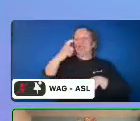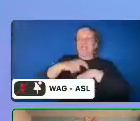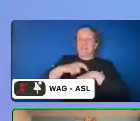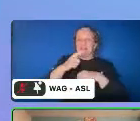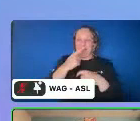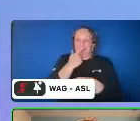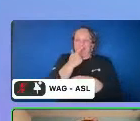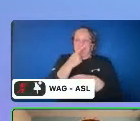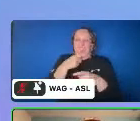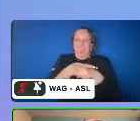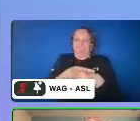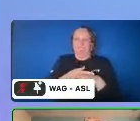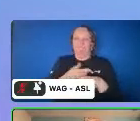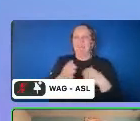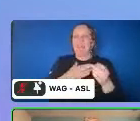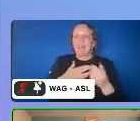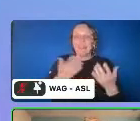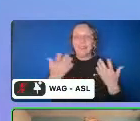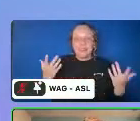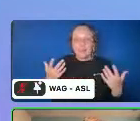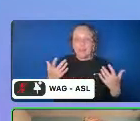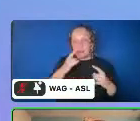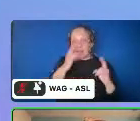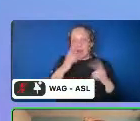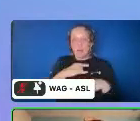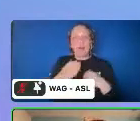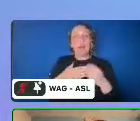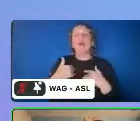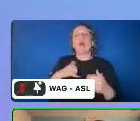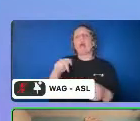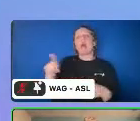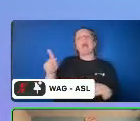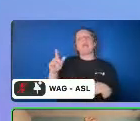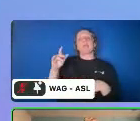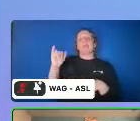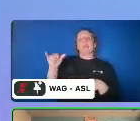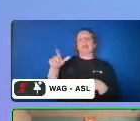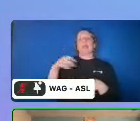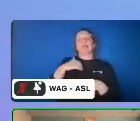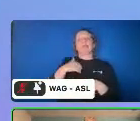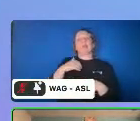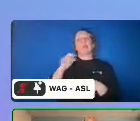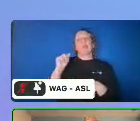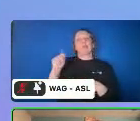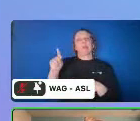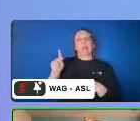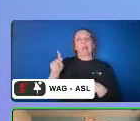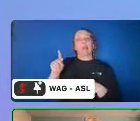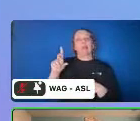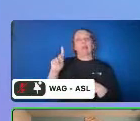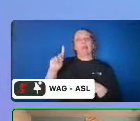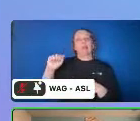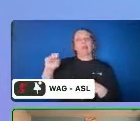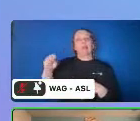So we have a pretty basic web application. It's like my own banking dashboard. There's like a hero banner with an image